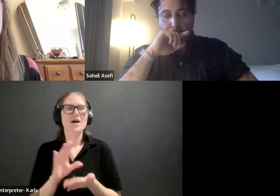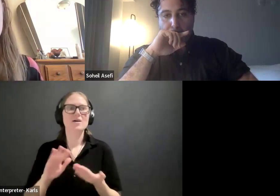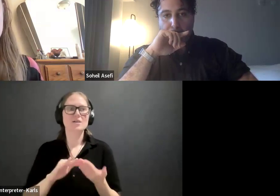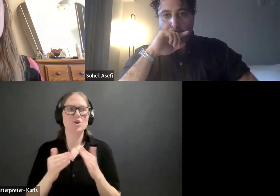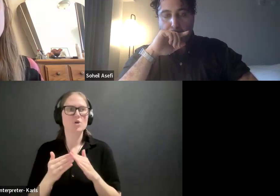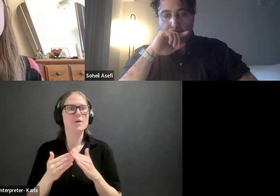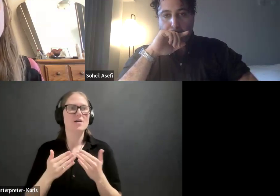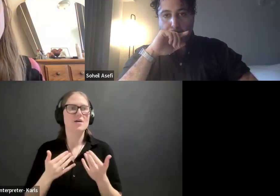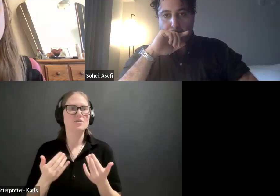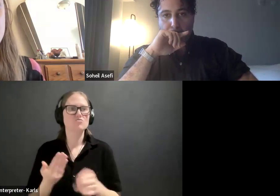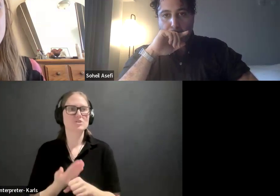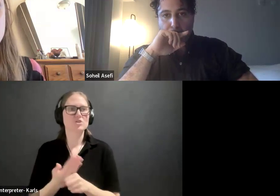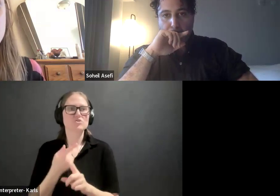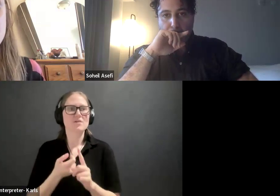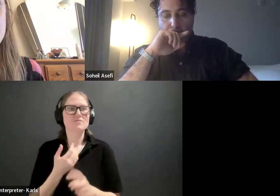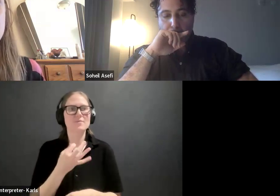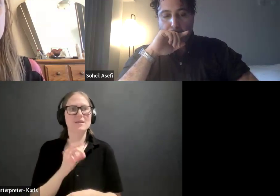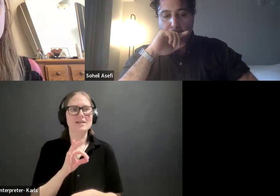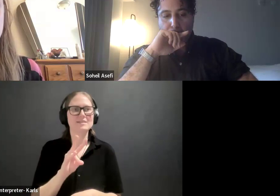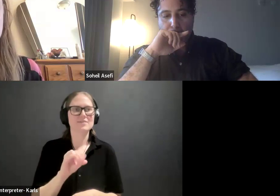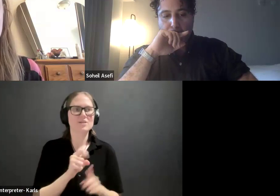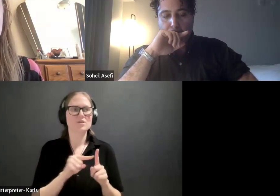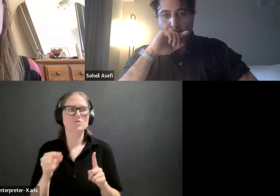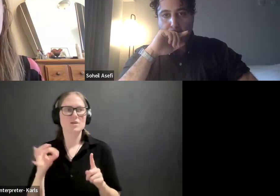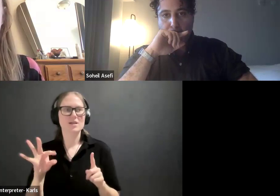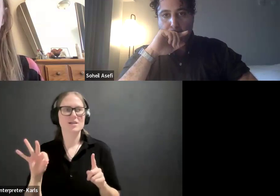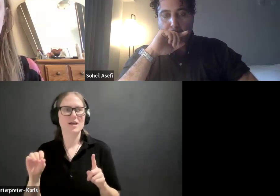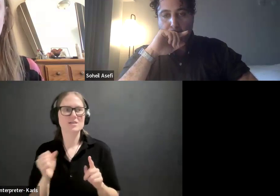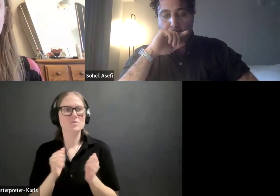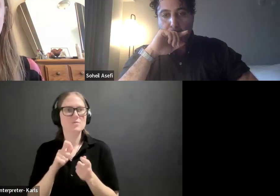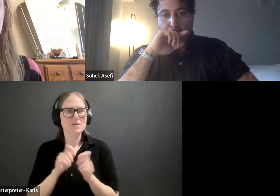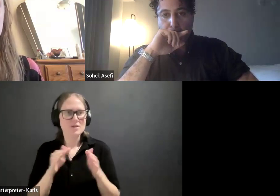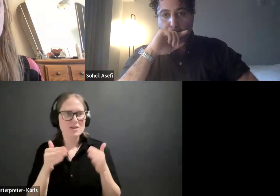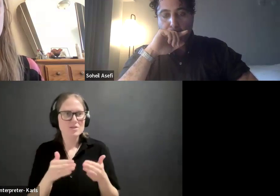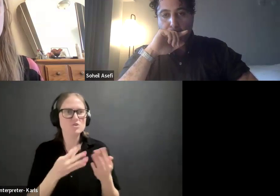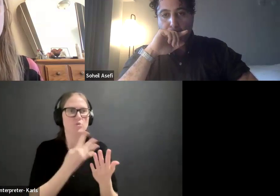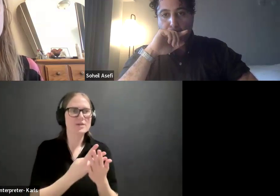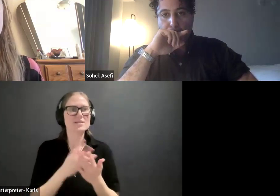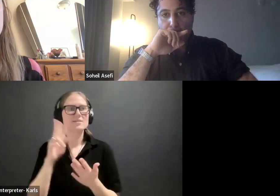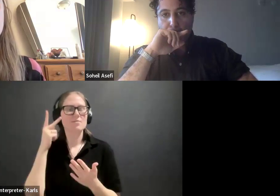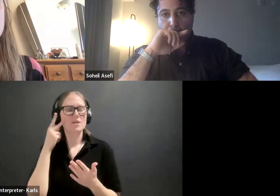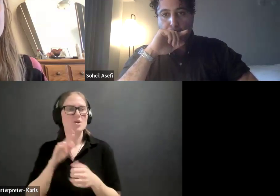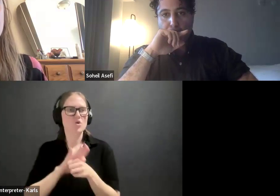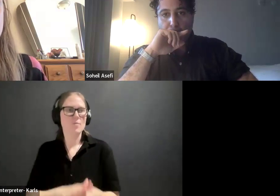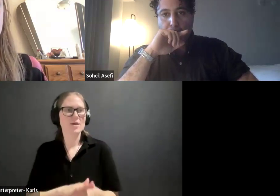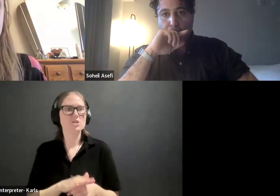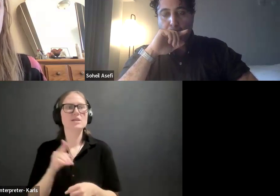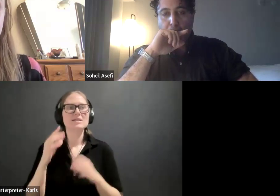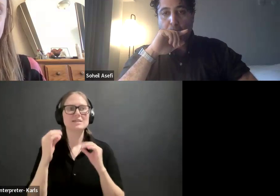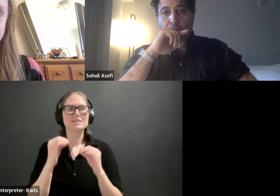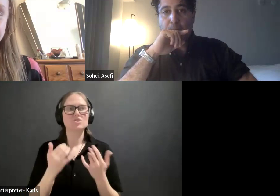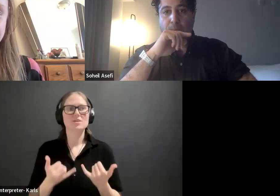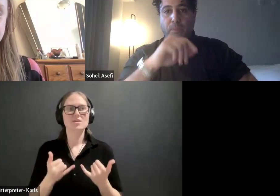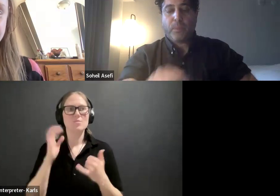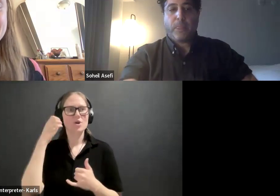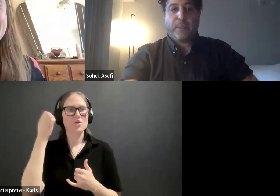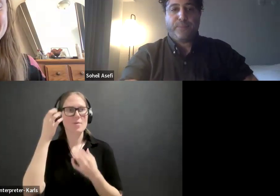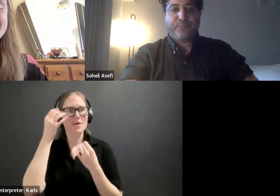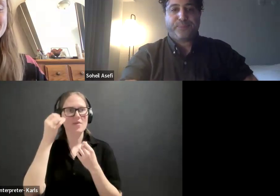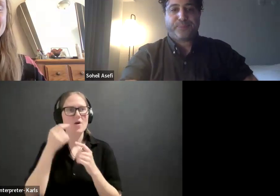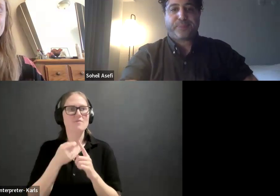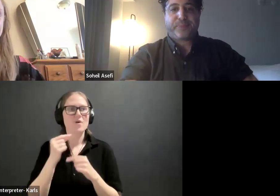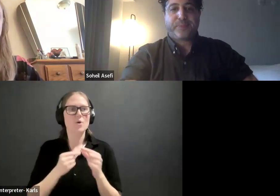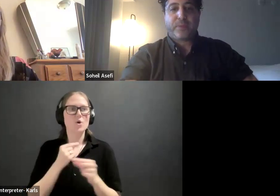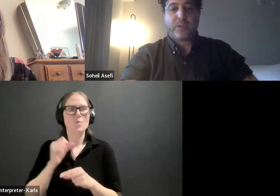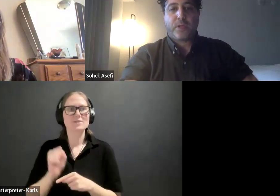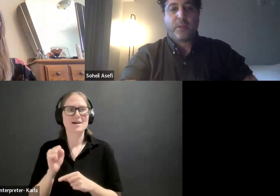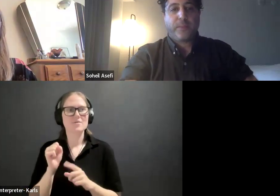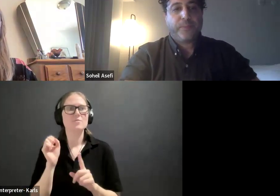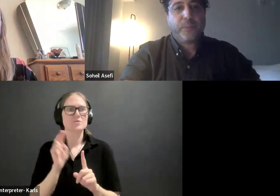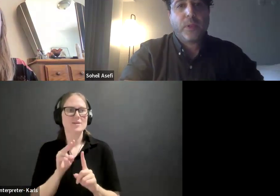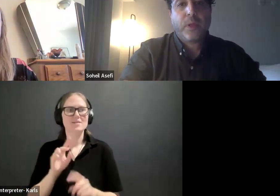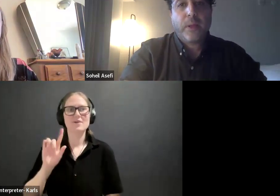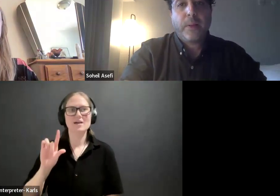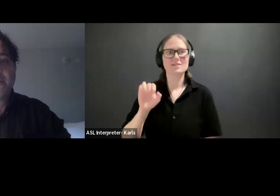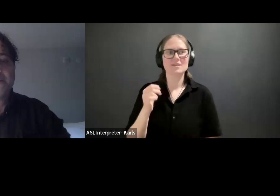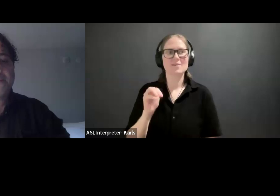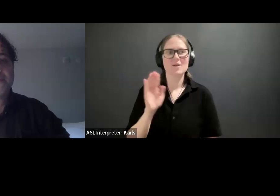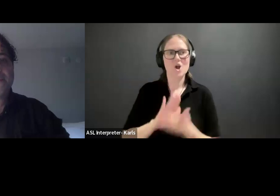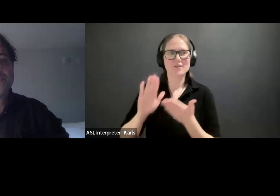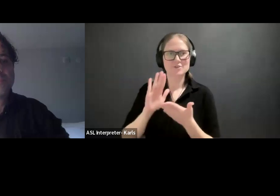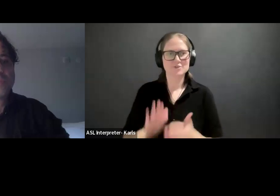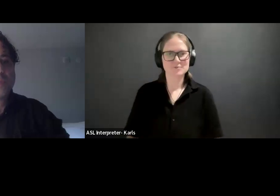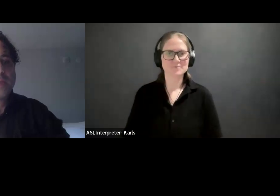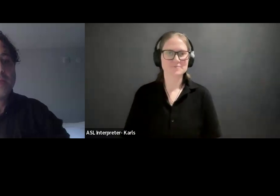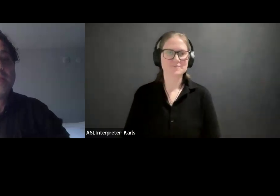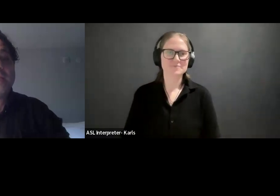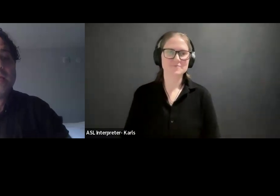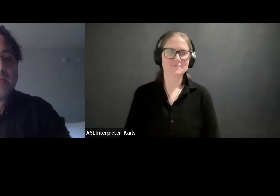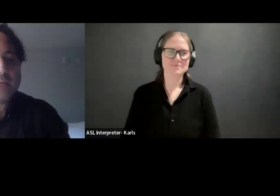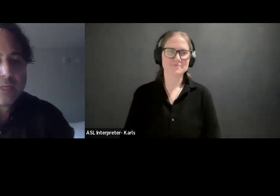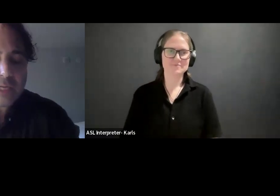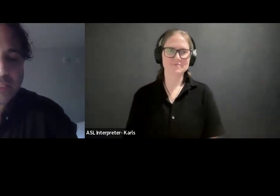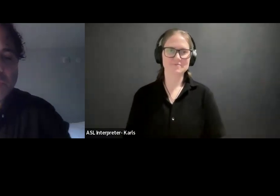With particular attention to prisons and political repression. He teaches contemporary European thought from a global south perspective at Lehman College.